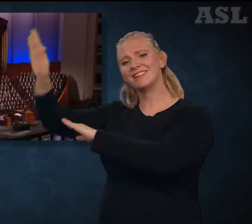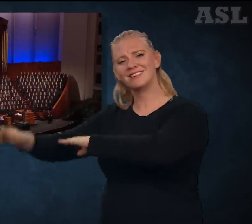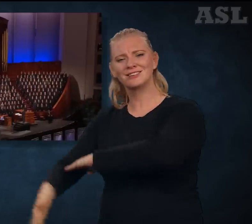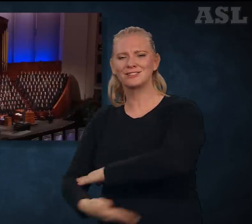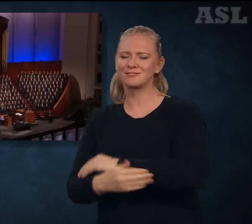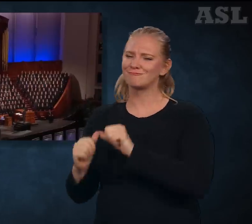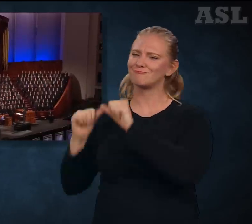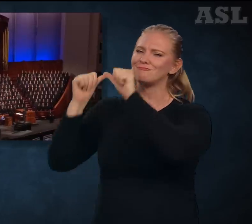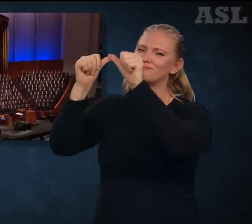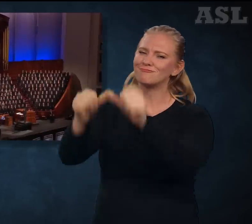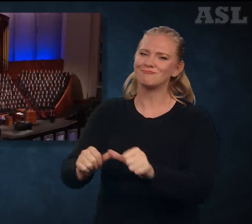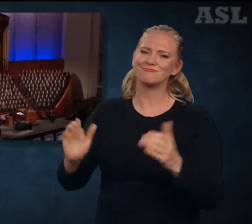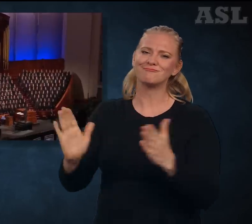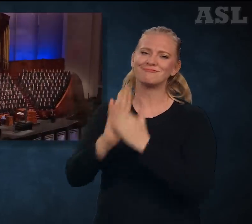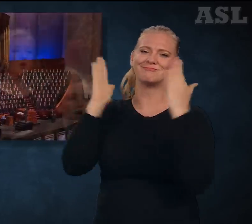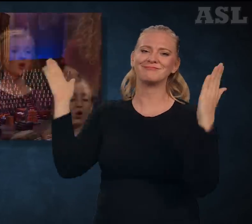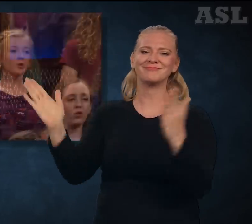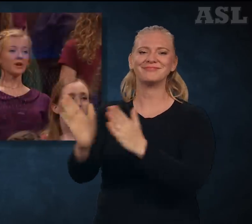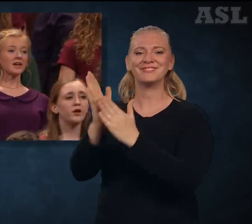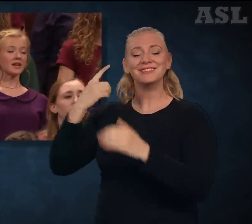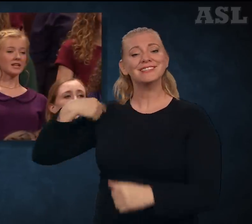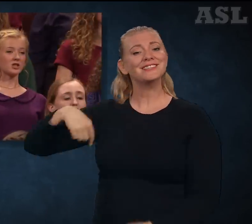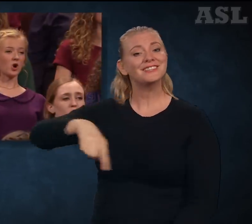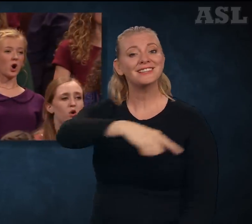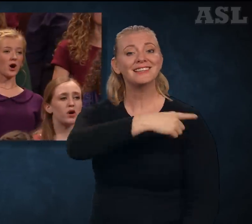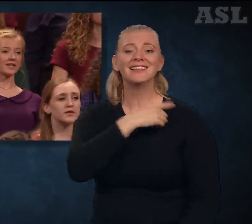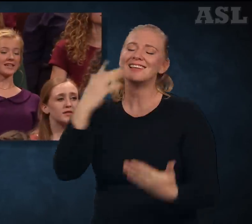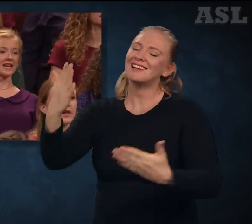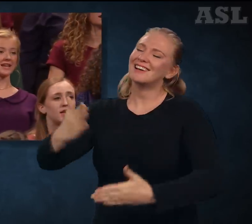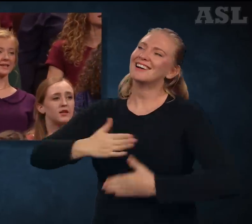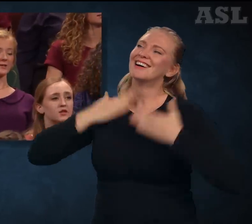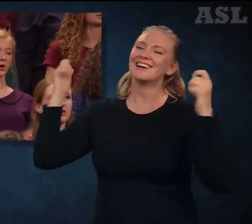WE'LL PRAISE HIM BY DAY AND BY NIGHT,